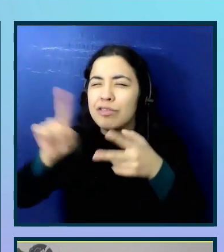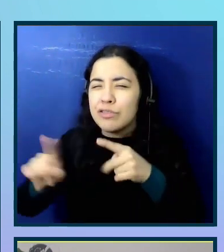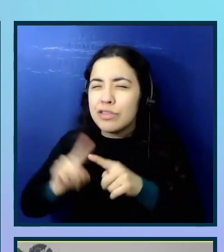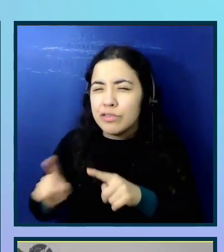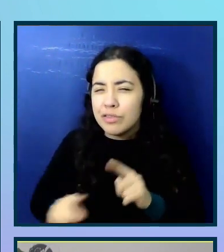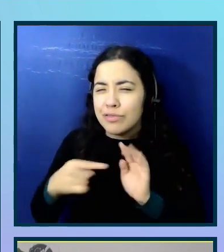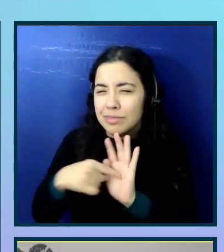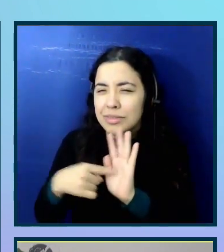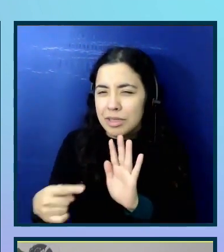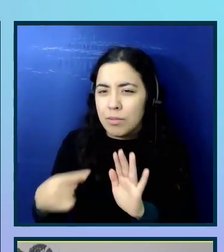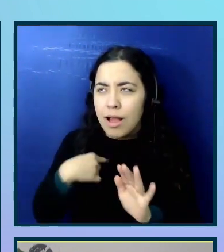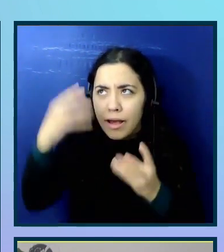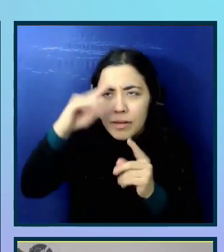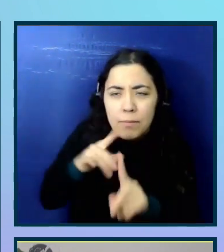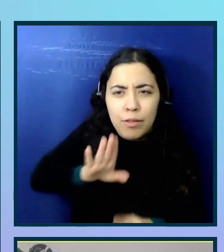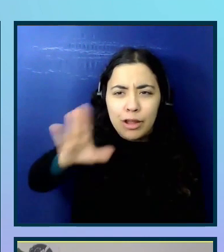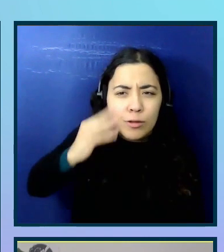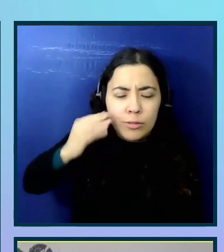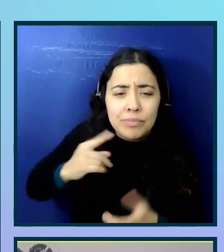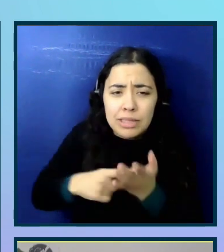So sometimes I'm so deep into the pixel detail